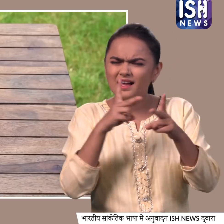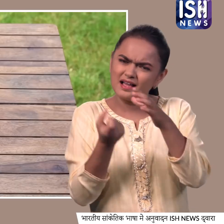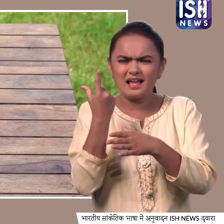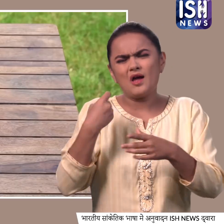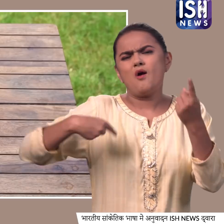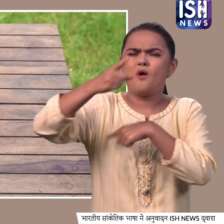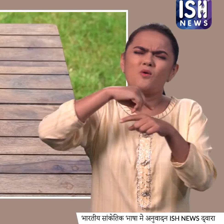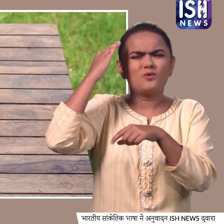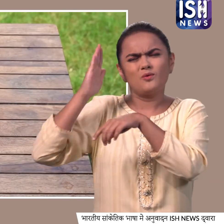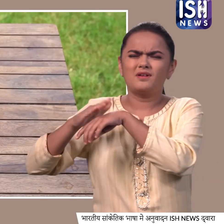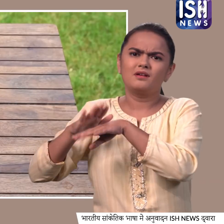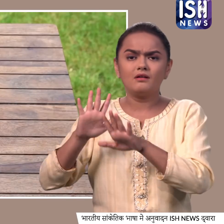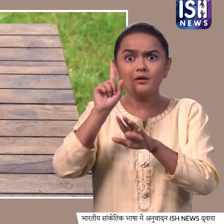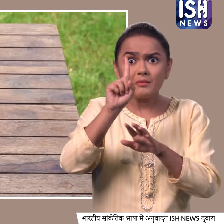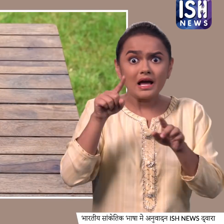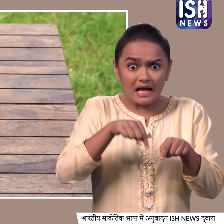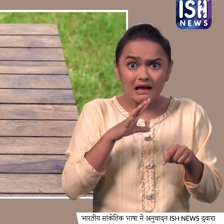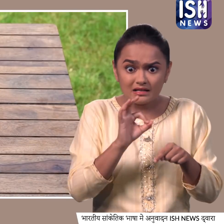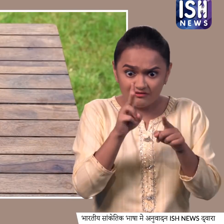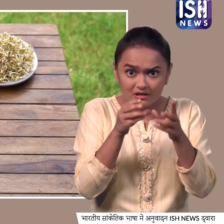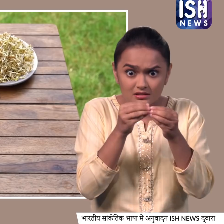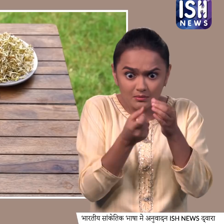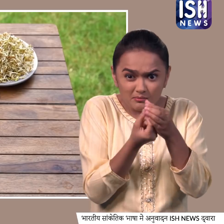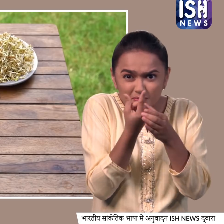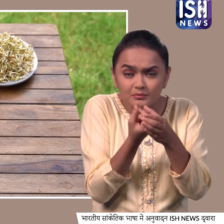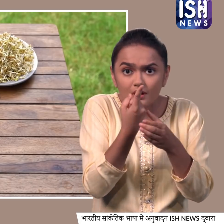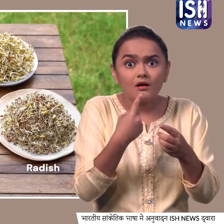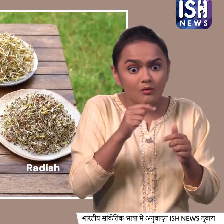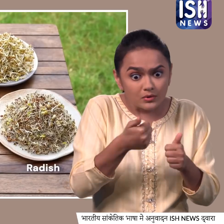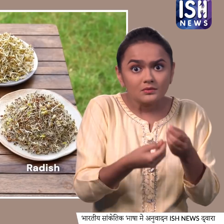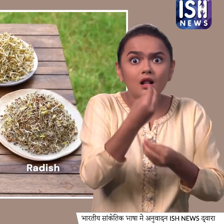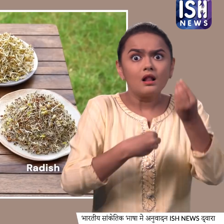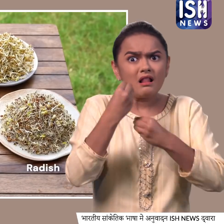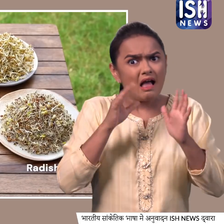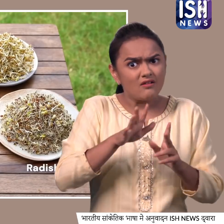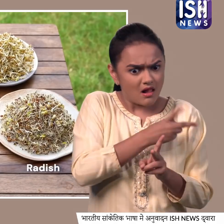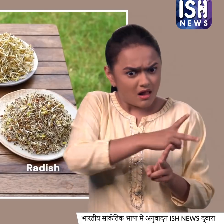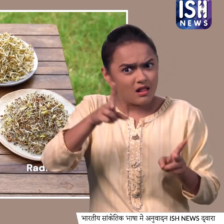But there are plenty of vegetables that you can sprout and consume